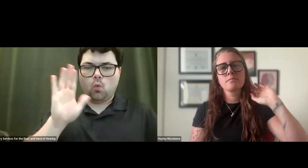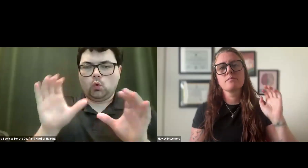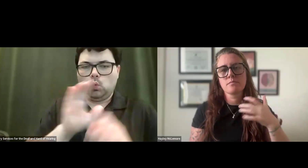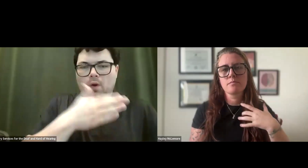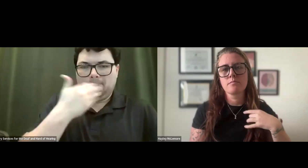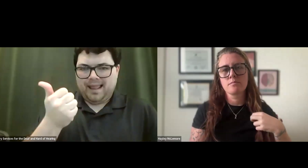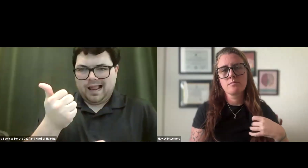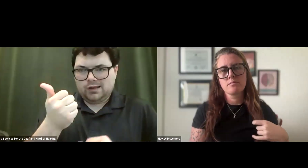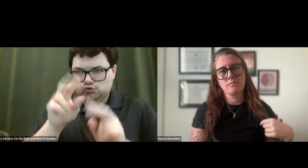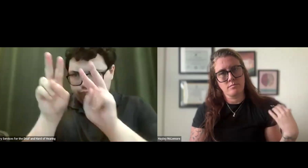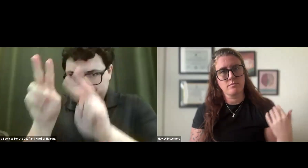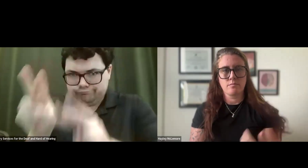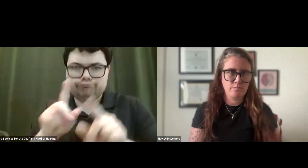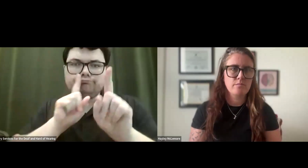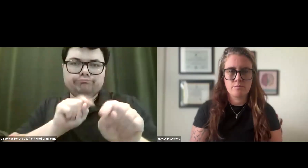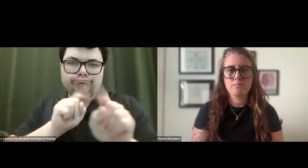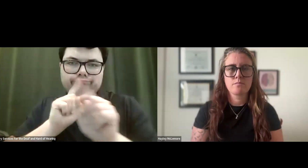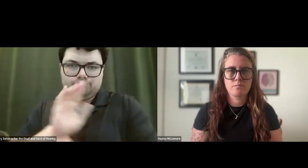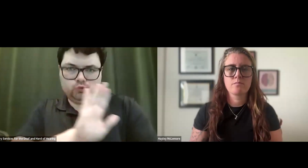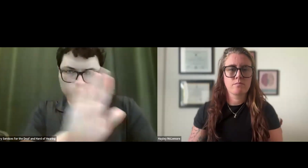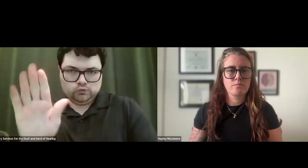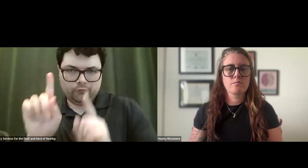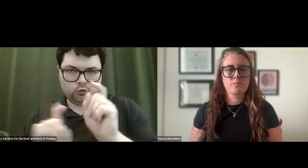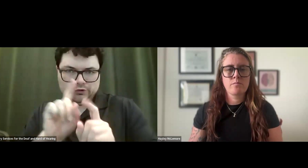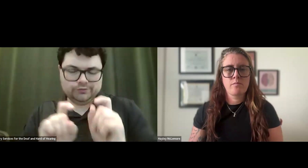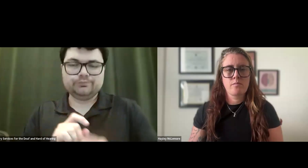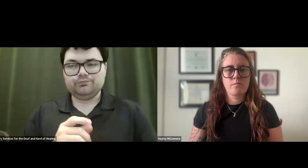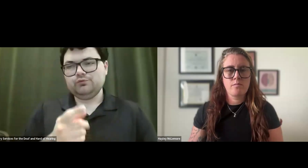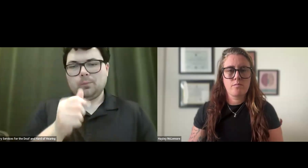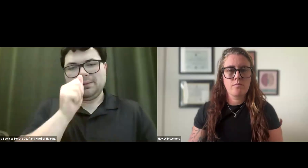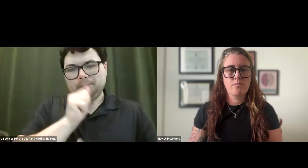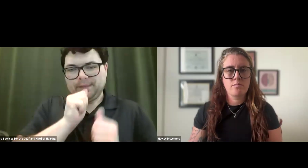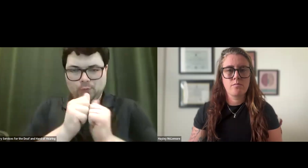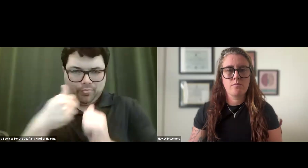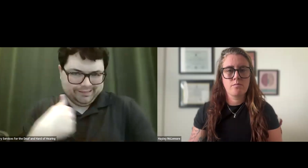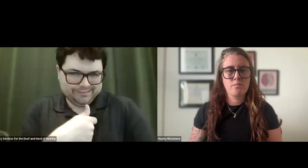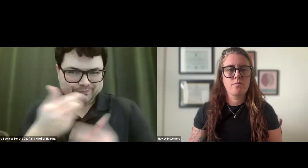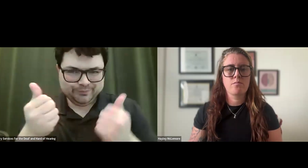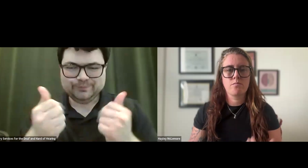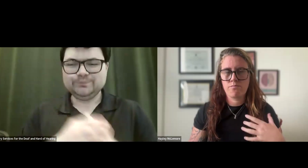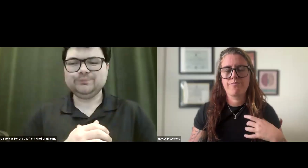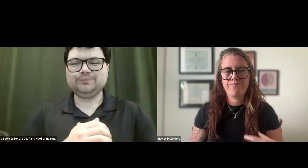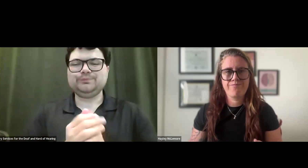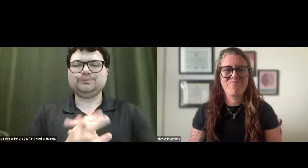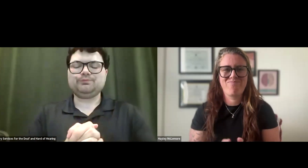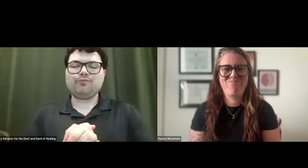And Hayley will go ahead and do her very best to try and monitor and respond to y'all's questions. So please be patient with us